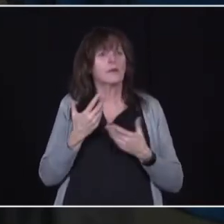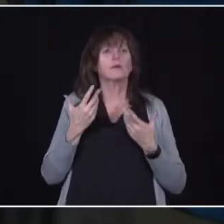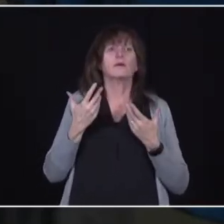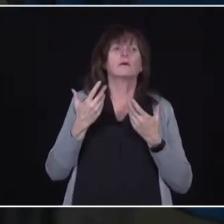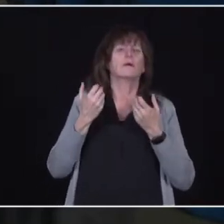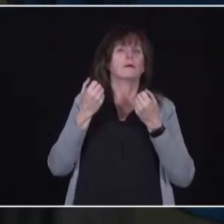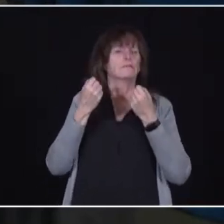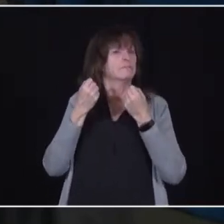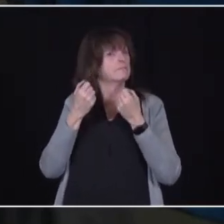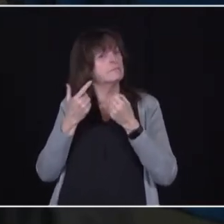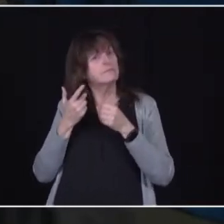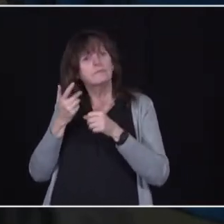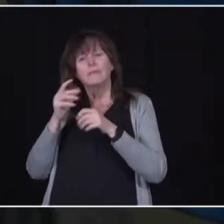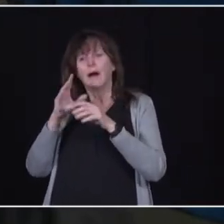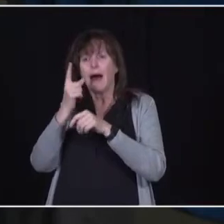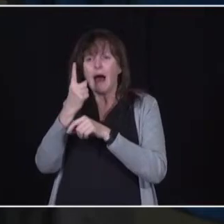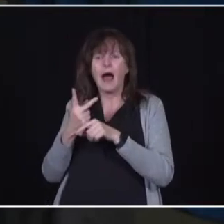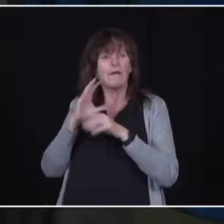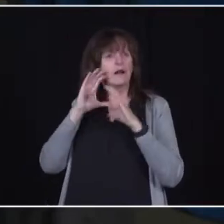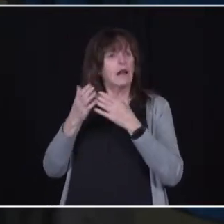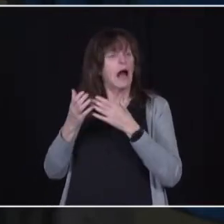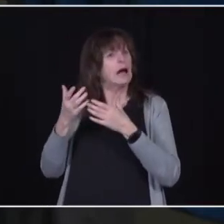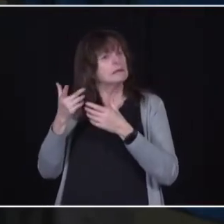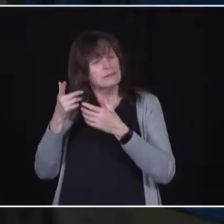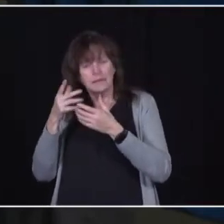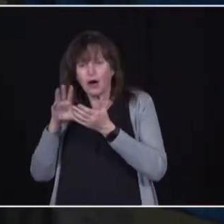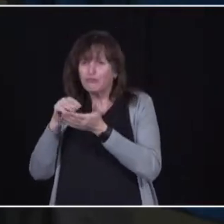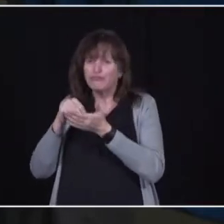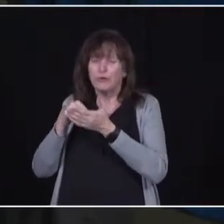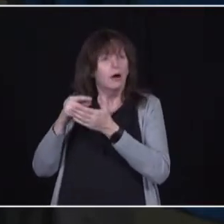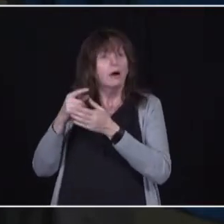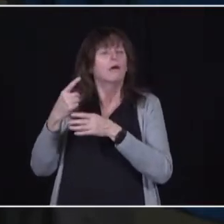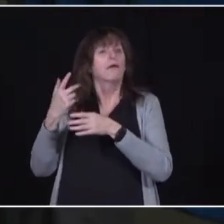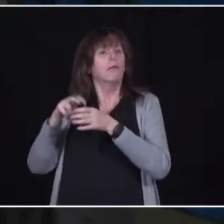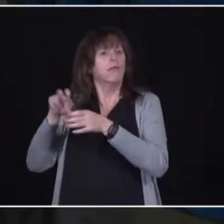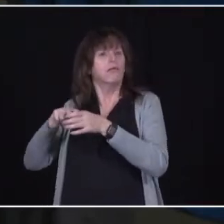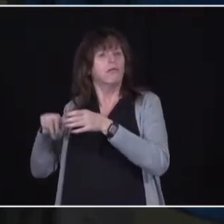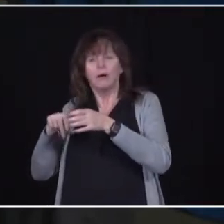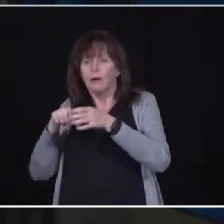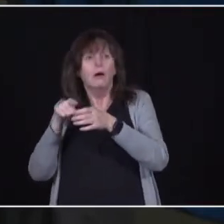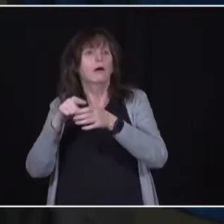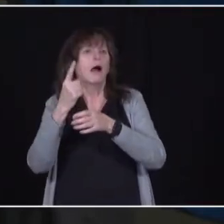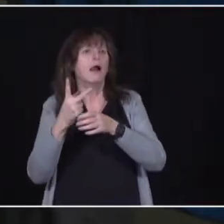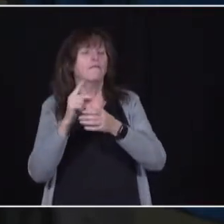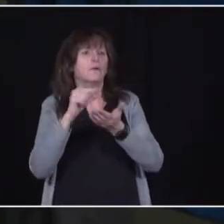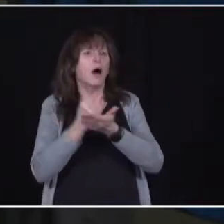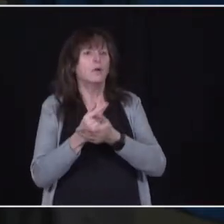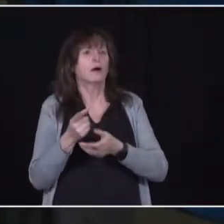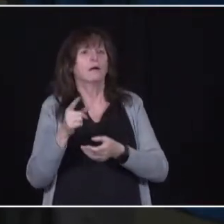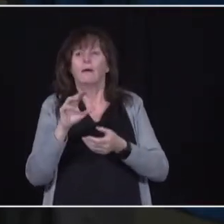leave their training before they graduate. The portion that did graduate, half of those are gone from the sector